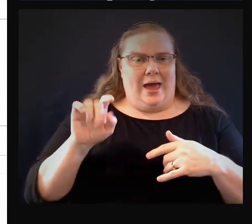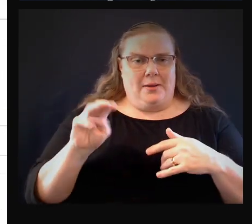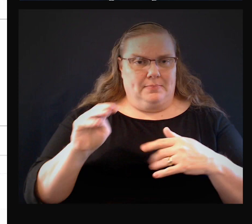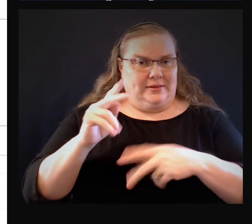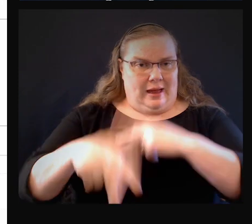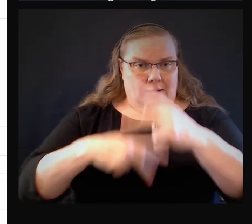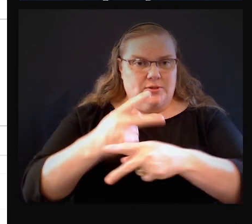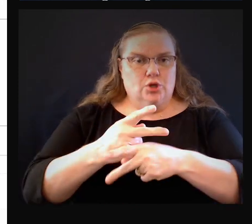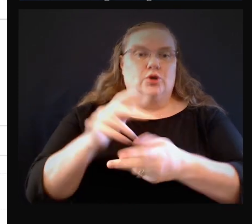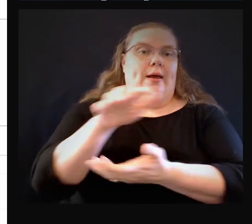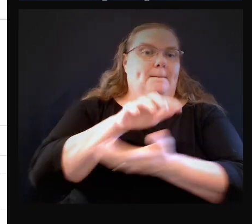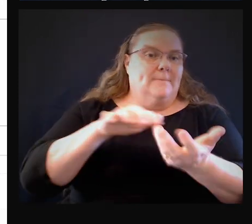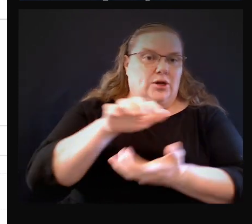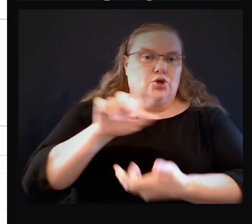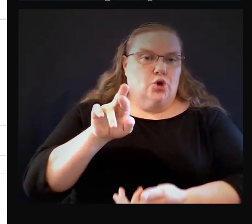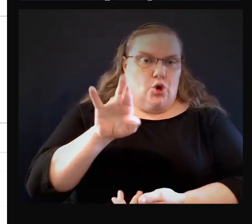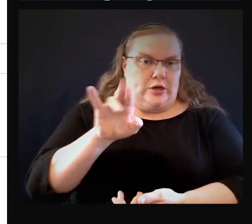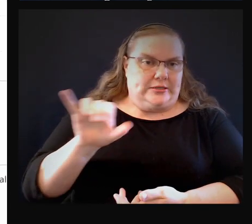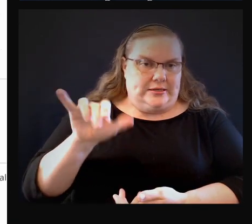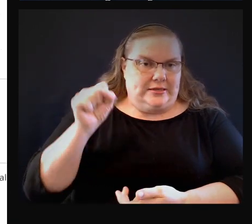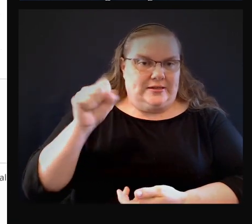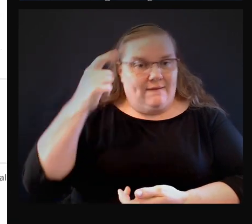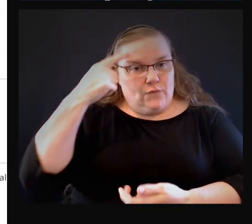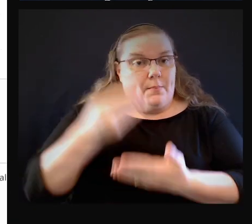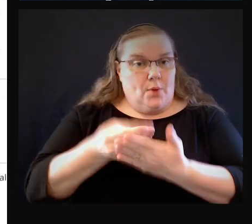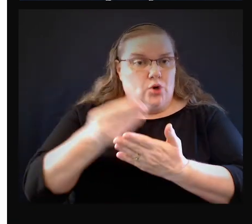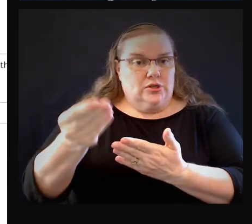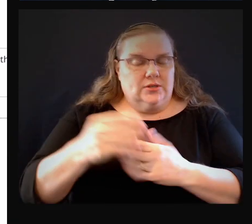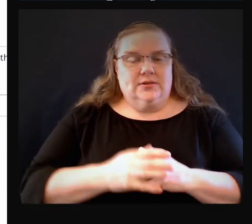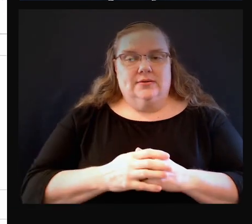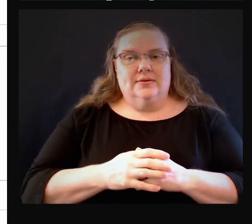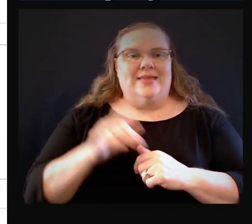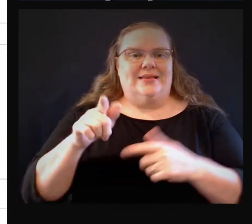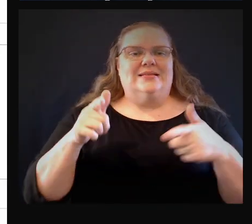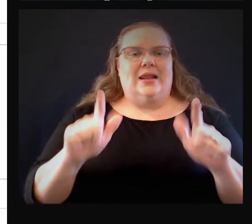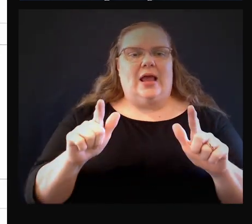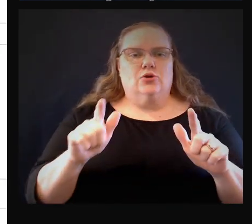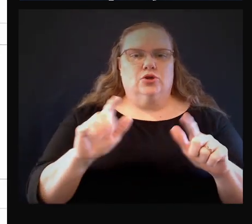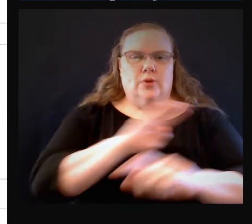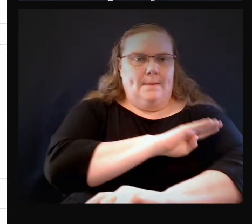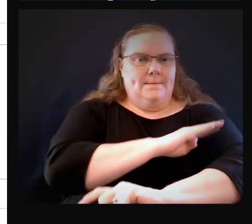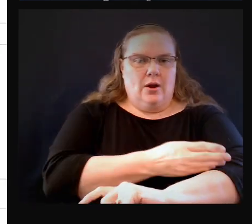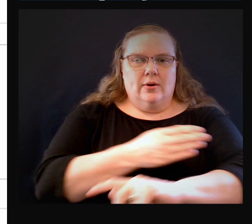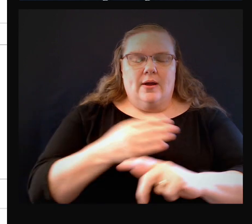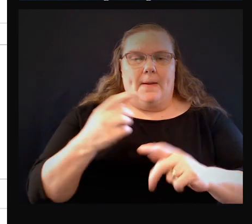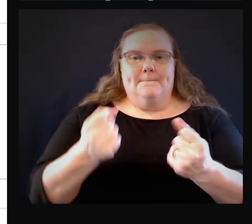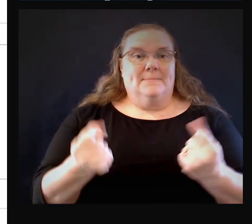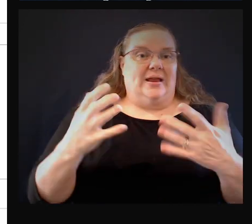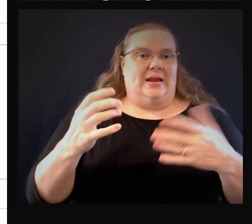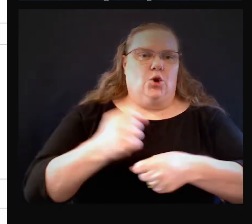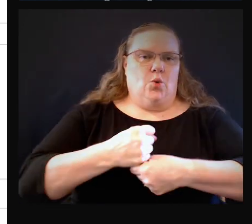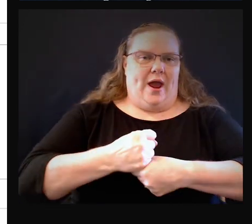so you can have a mixture of currencies for purchasing. This actually allows you to power many recipe or crafting scenarios,